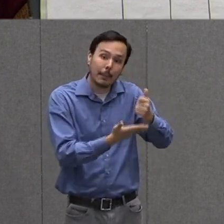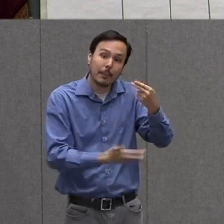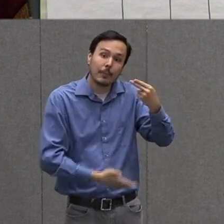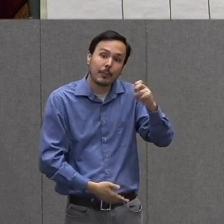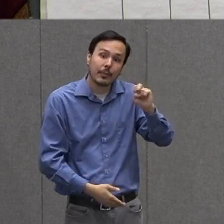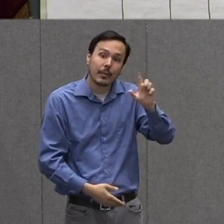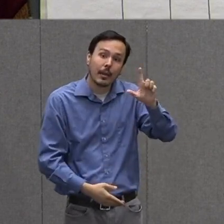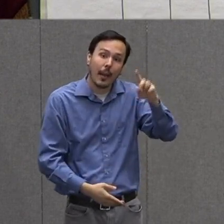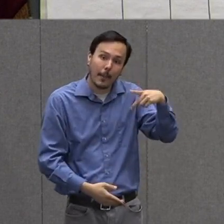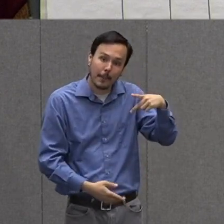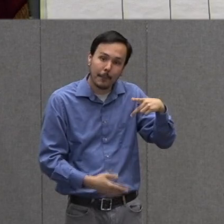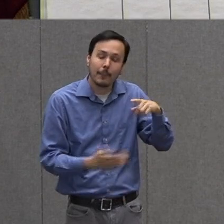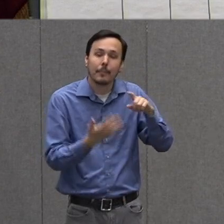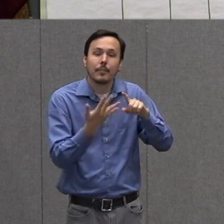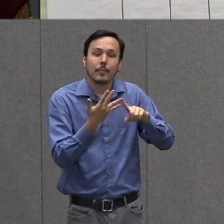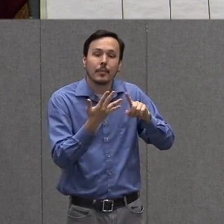They advocate.